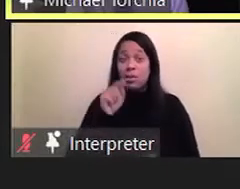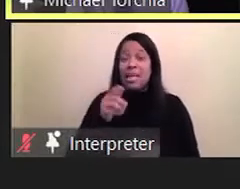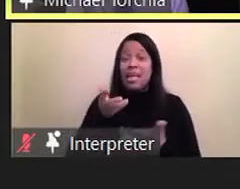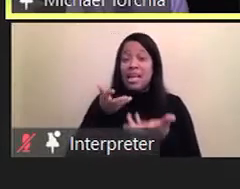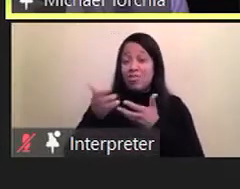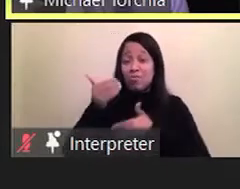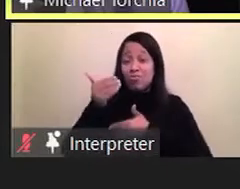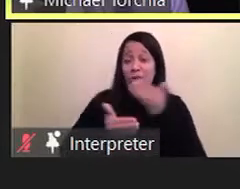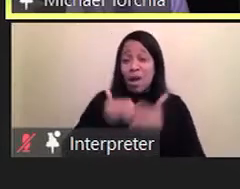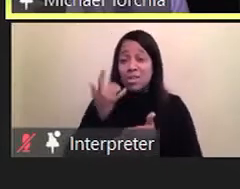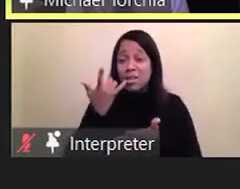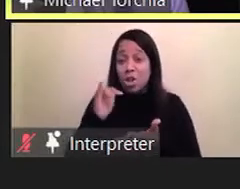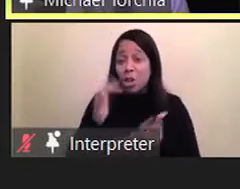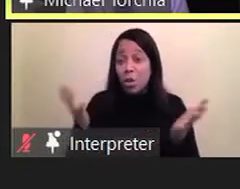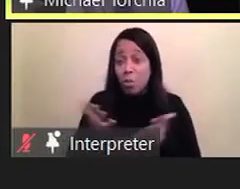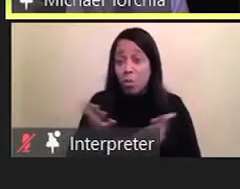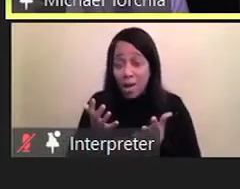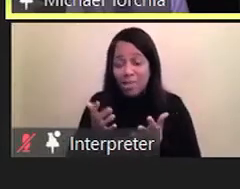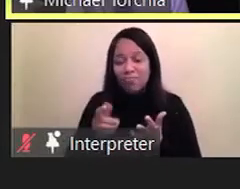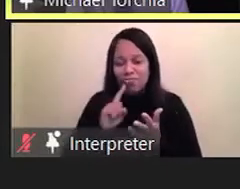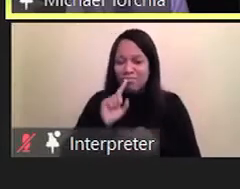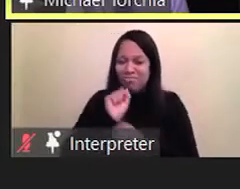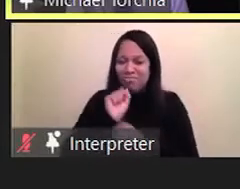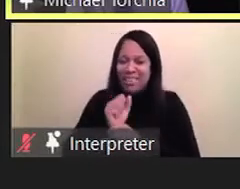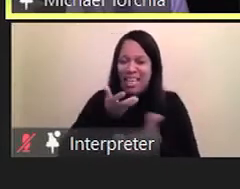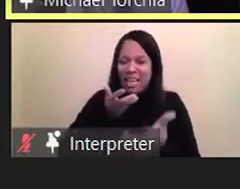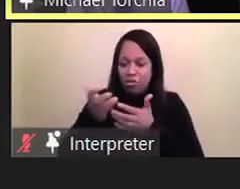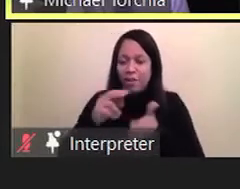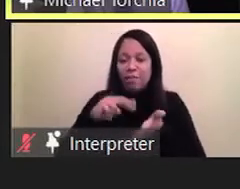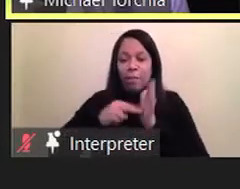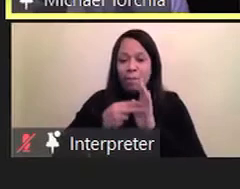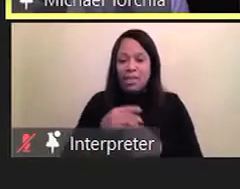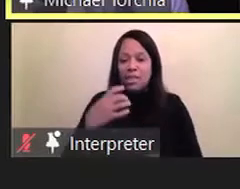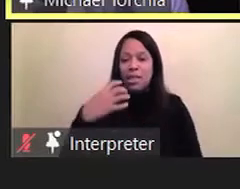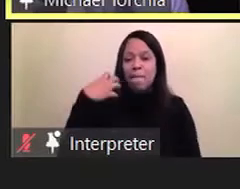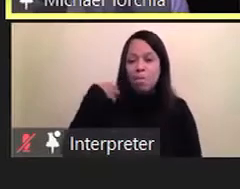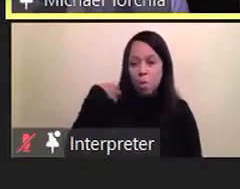It is interactive between the employer and the employee.